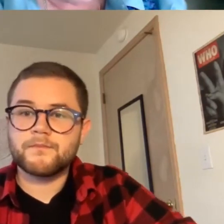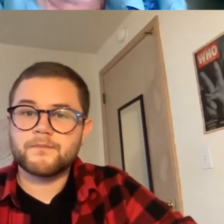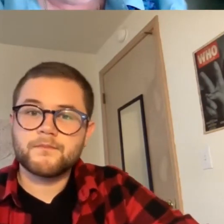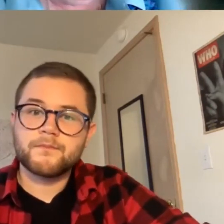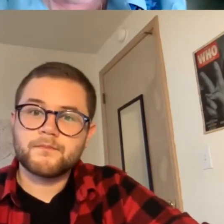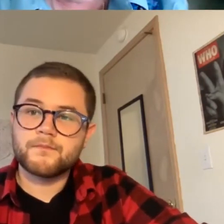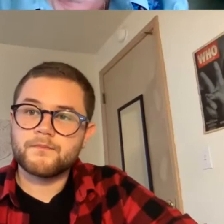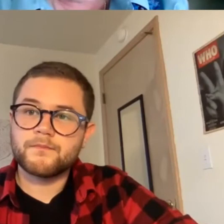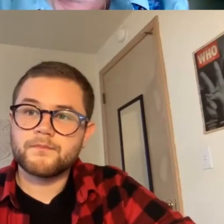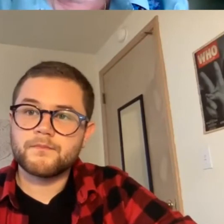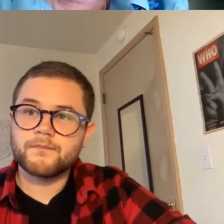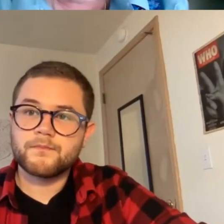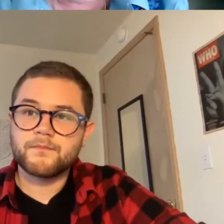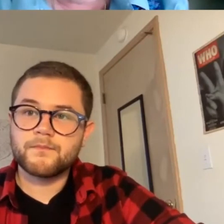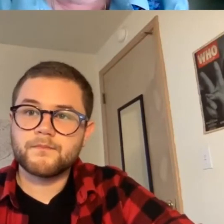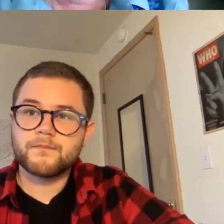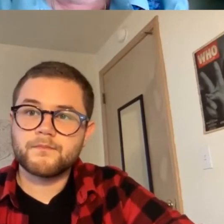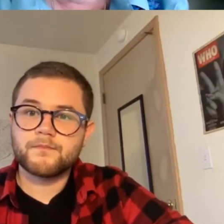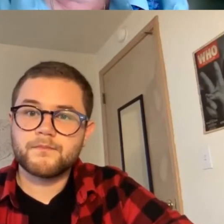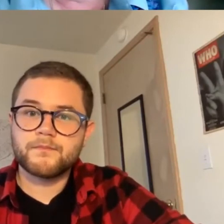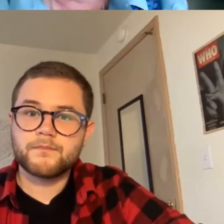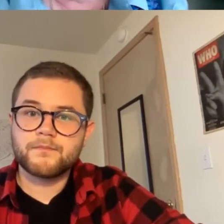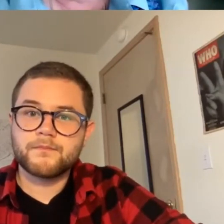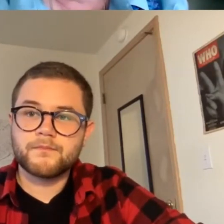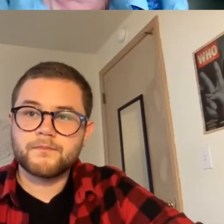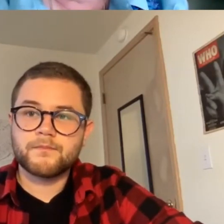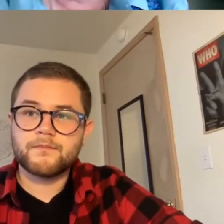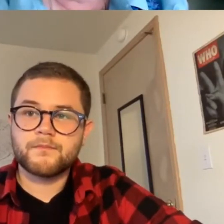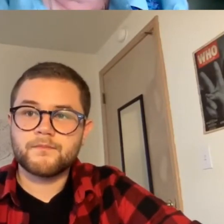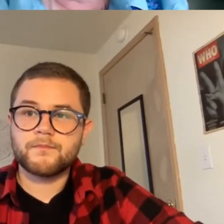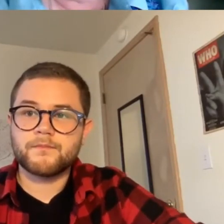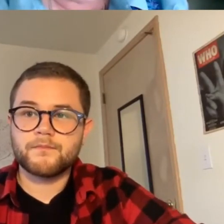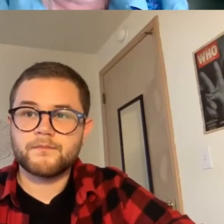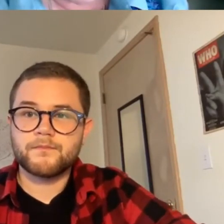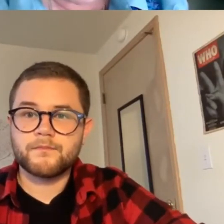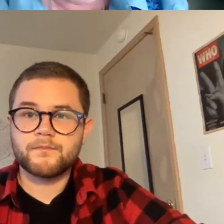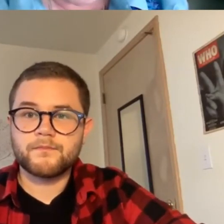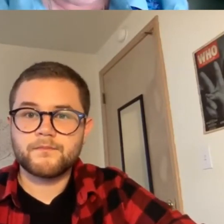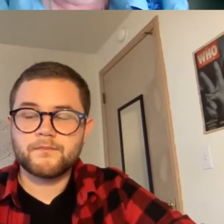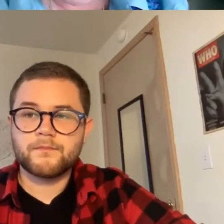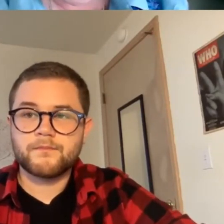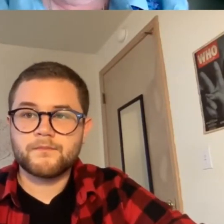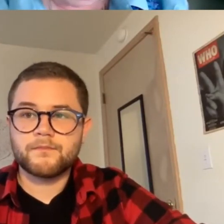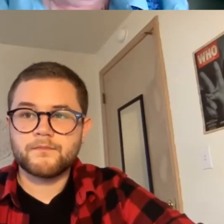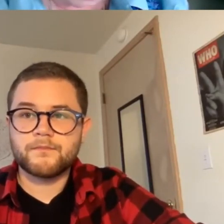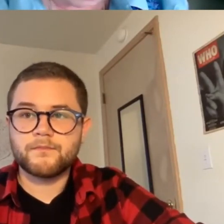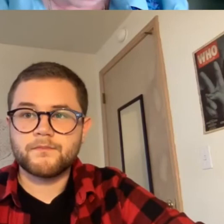but moving your body in whatever ways are possible is oftentimes good for our health and eating,